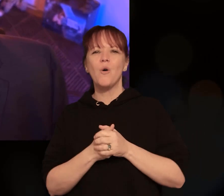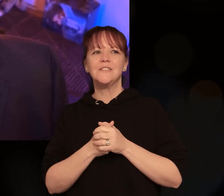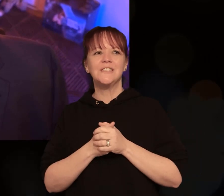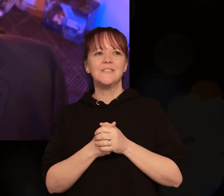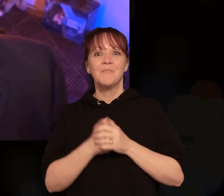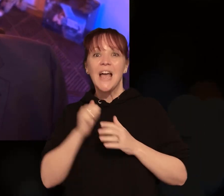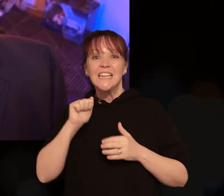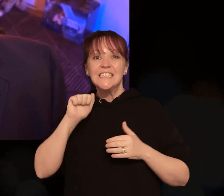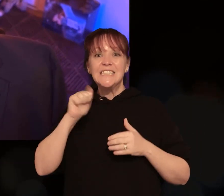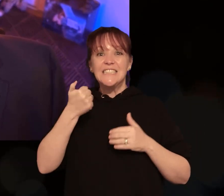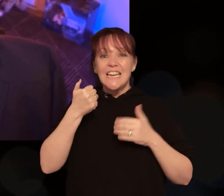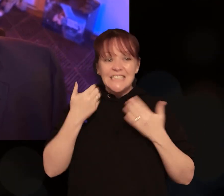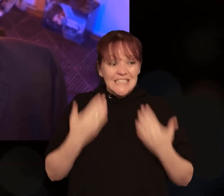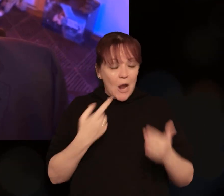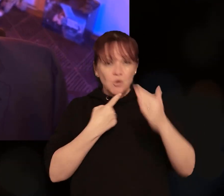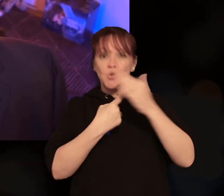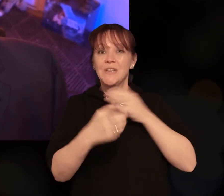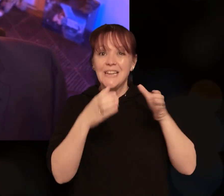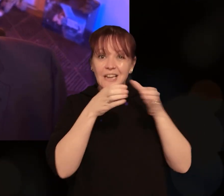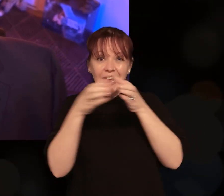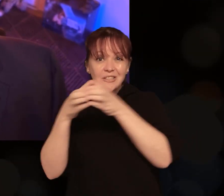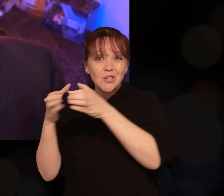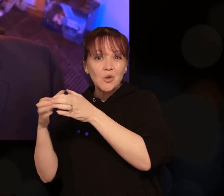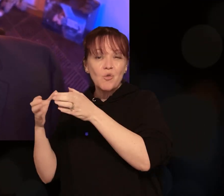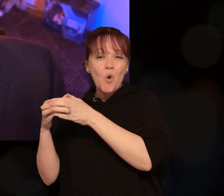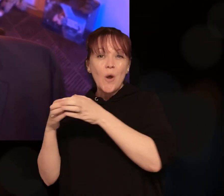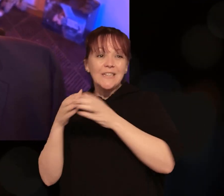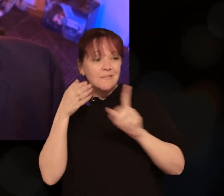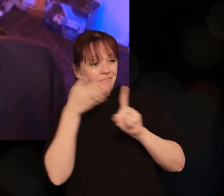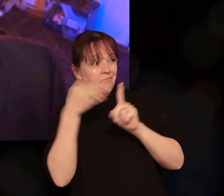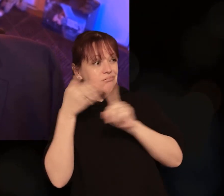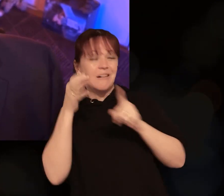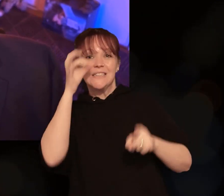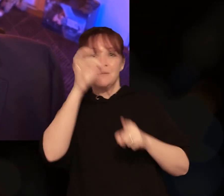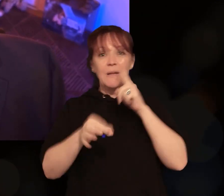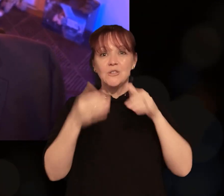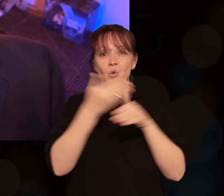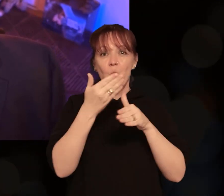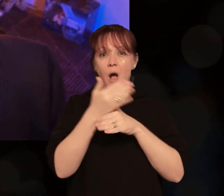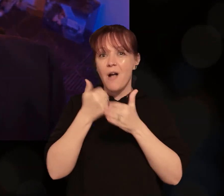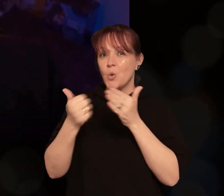These six are some unique categories to recognize some special work and special people.